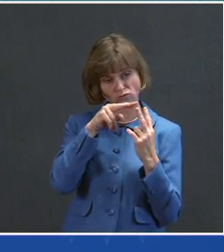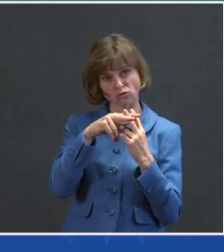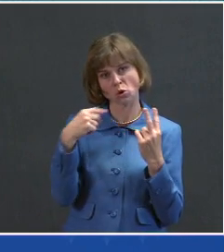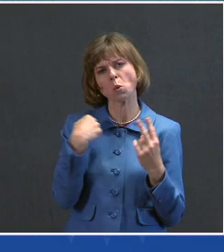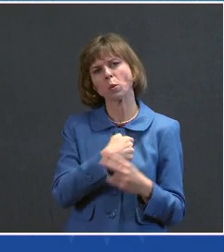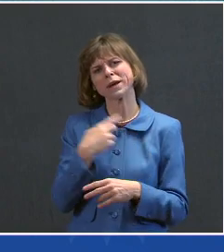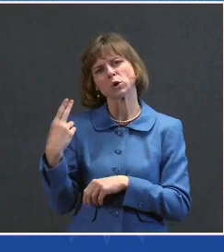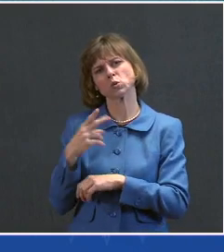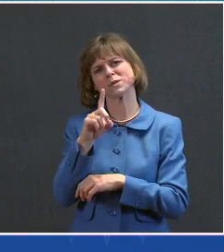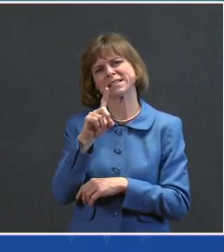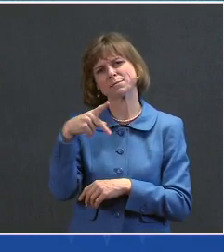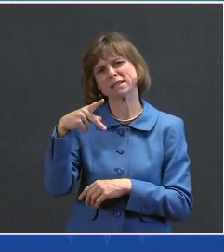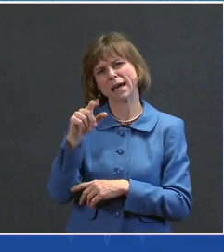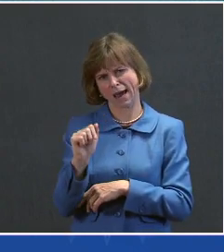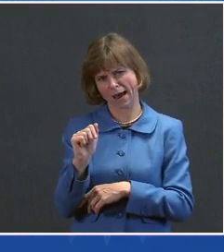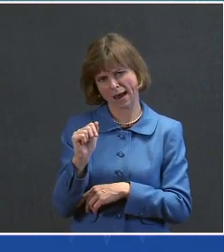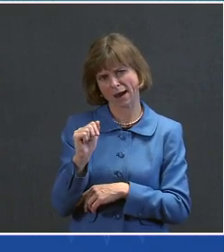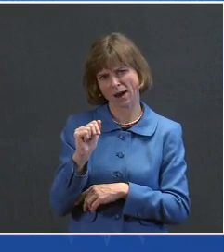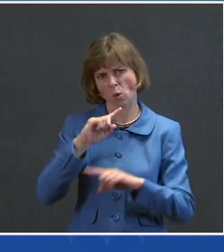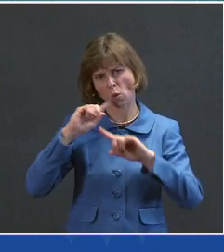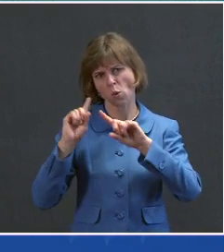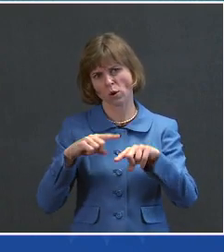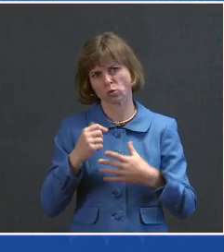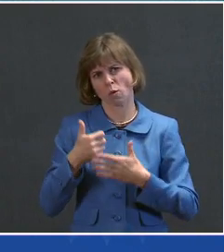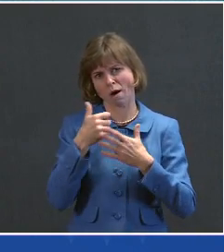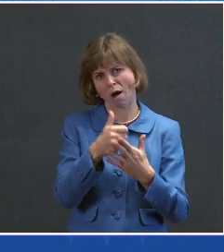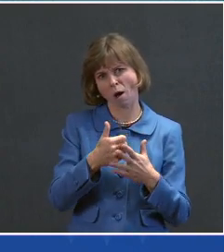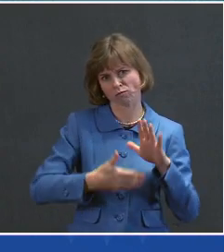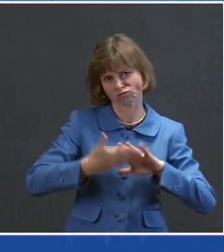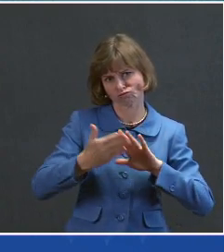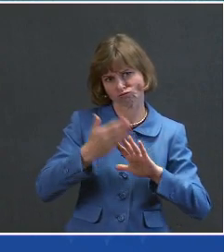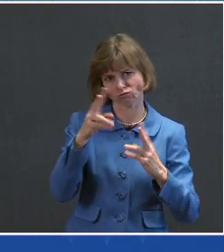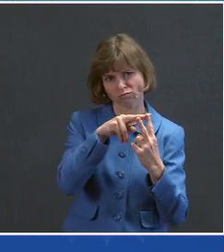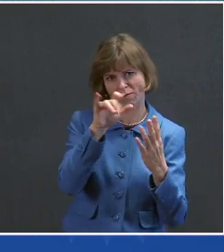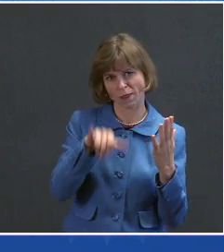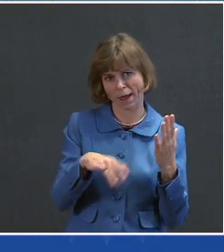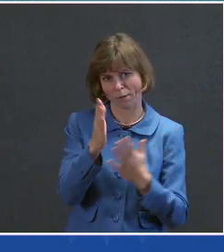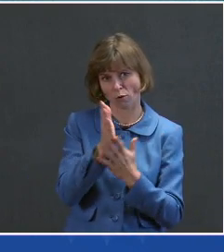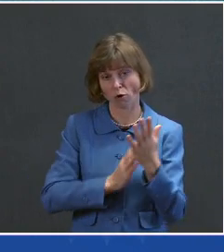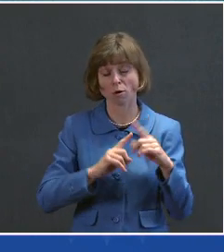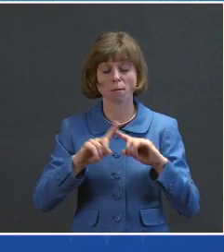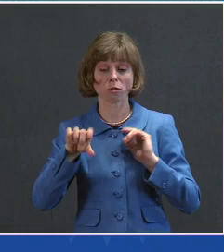in order to implement those particular pieces. But the other piece that we are focused on here is ensuring